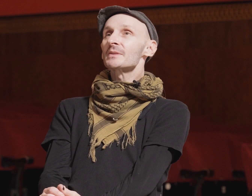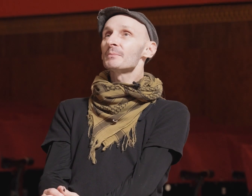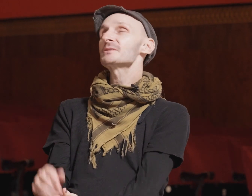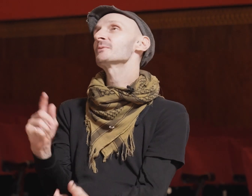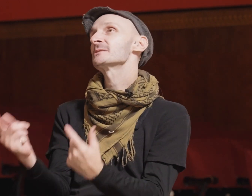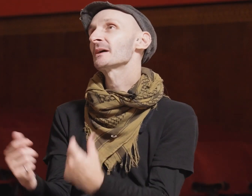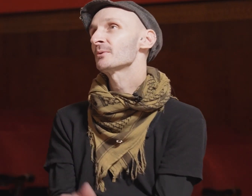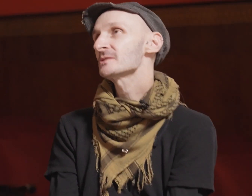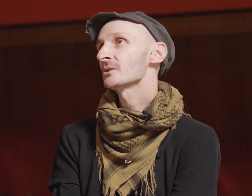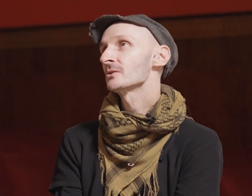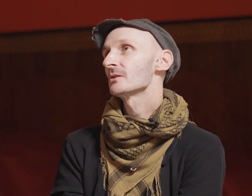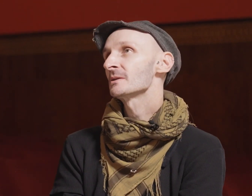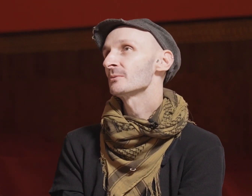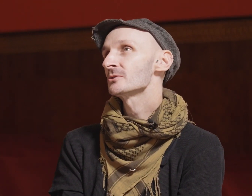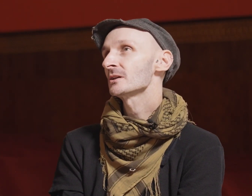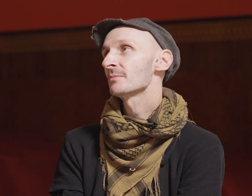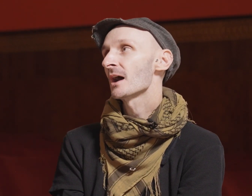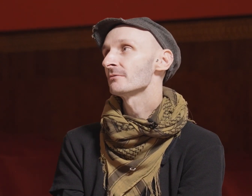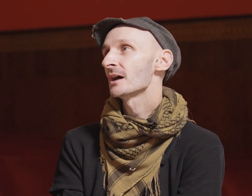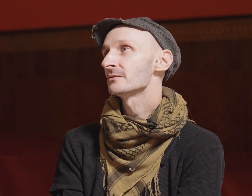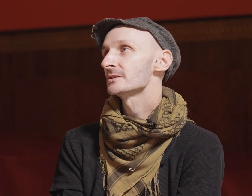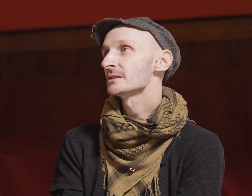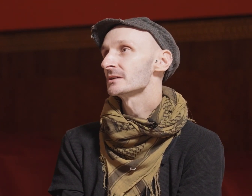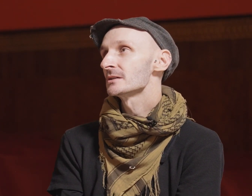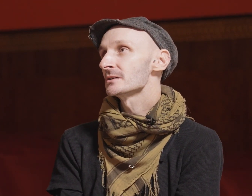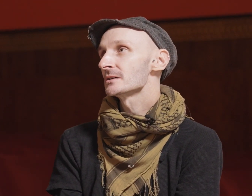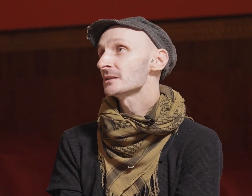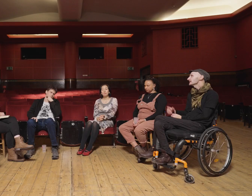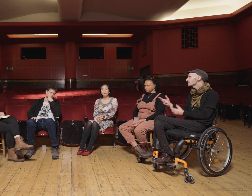But I also wanted to pick up a bit that we're talking about around leadership